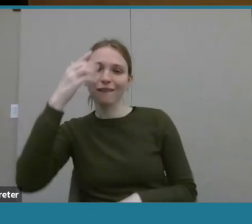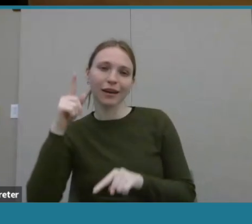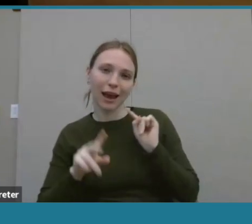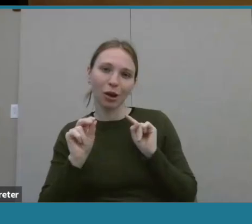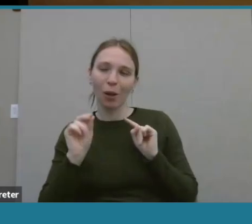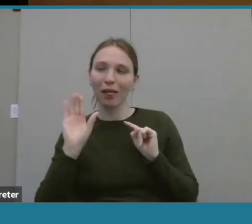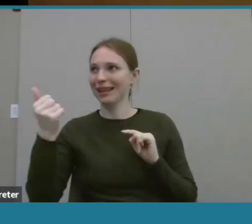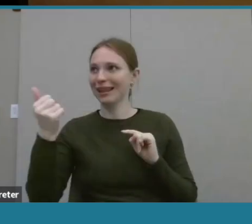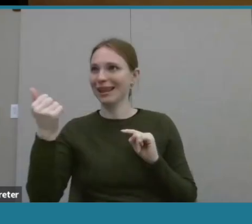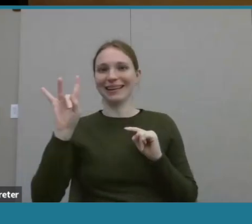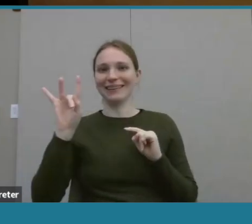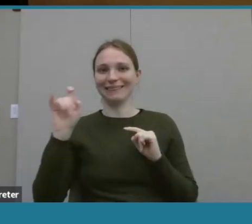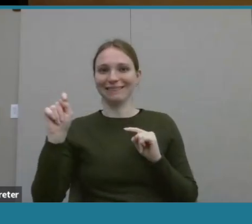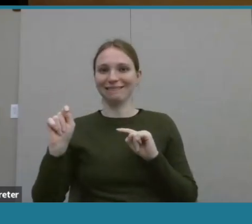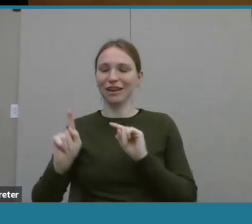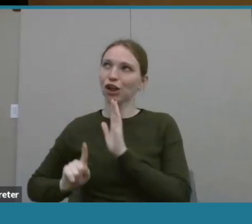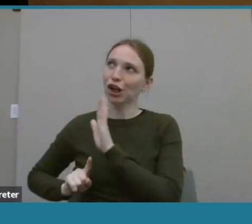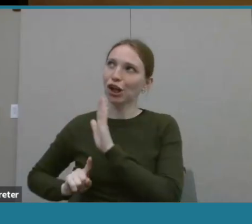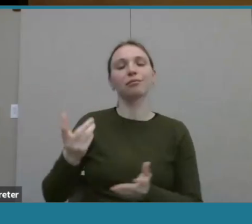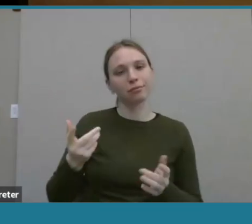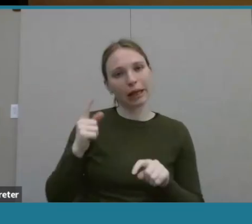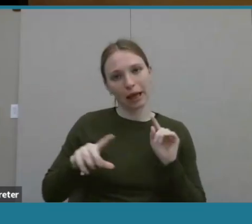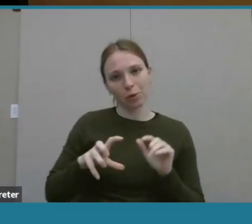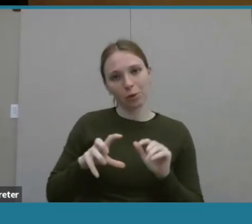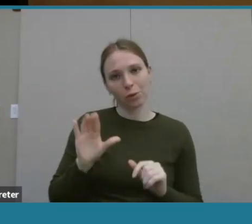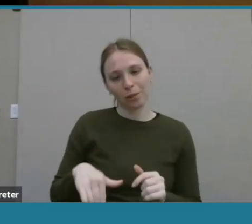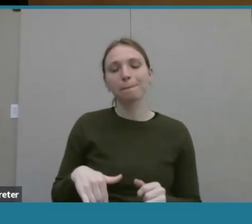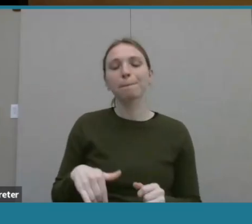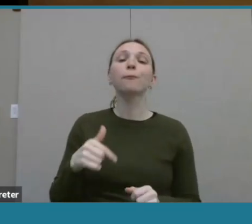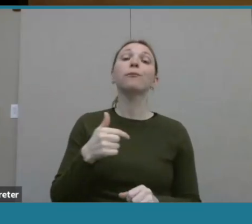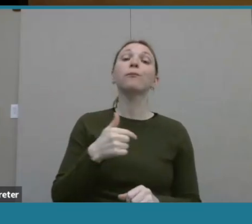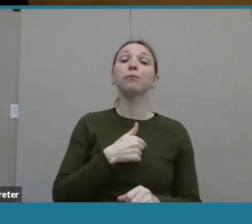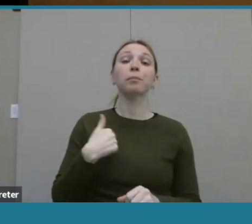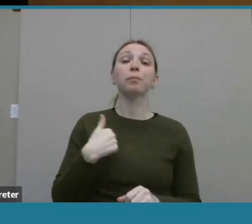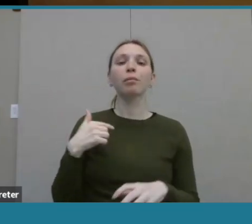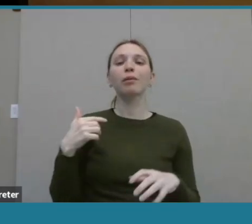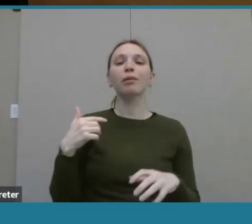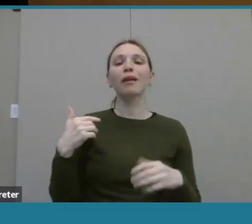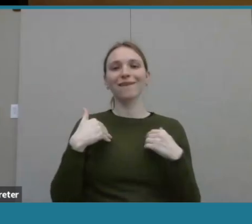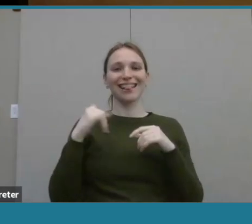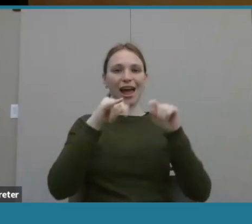So we didn't— we have what's kind of a series of square panels for our giraffe.